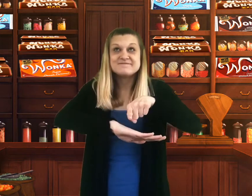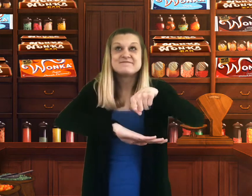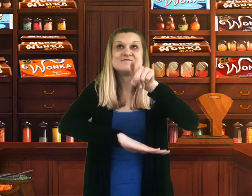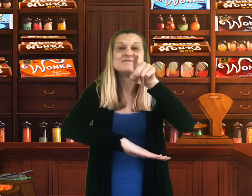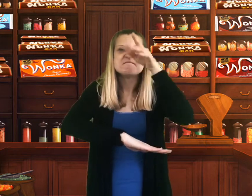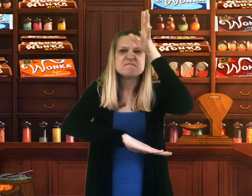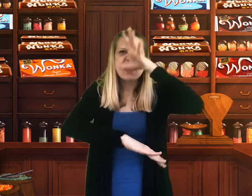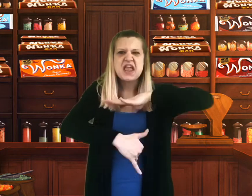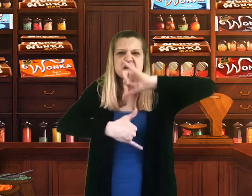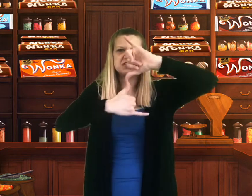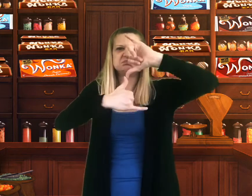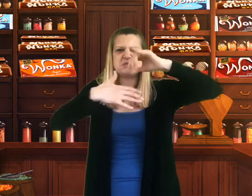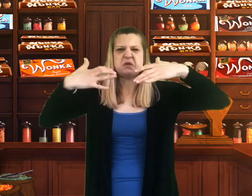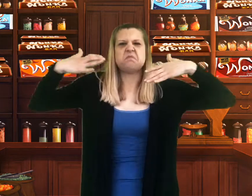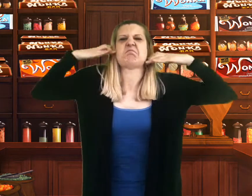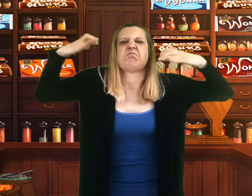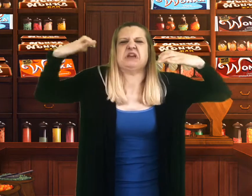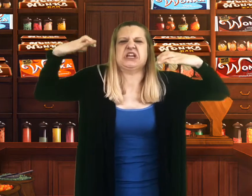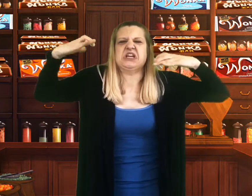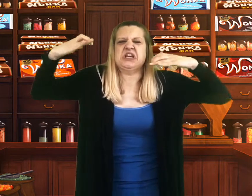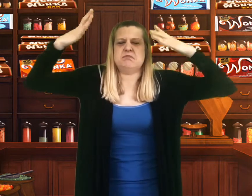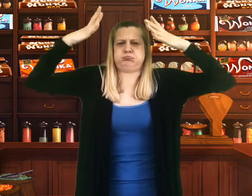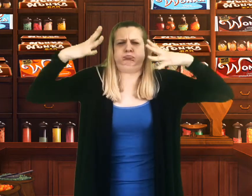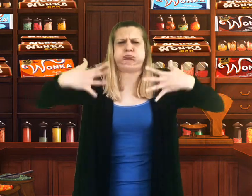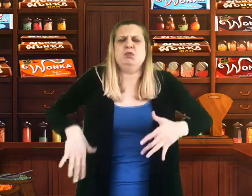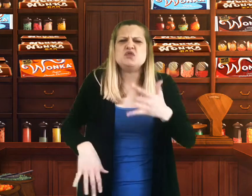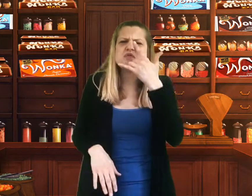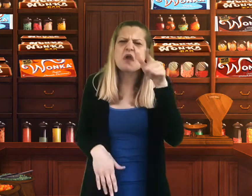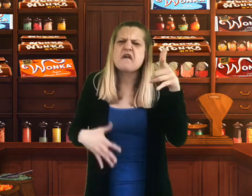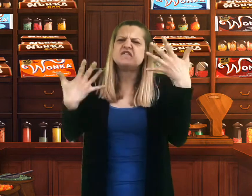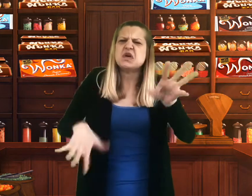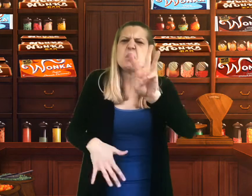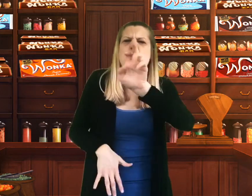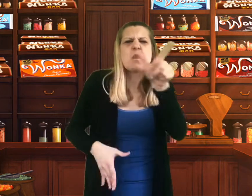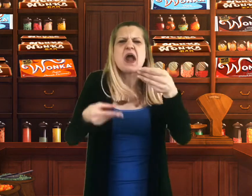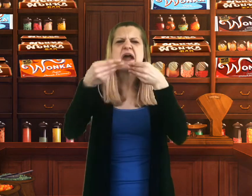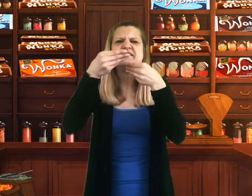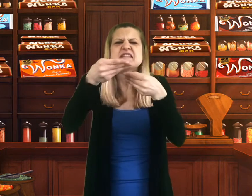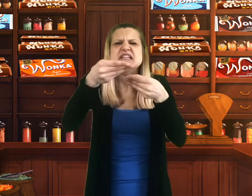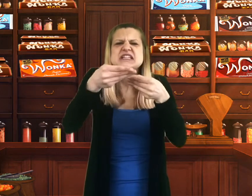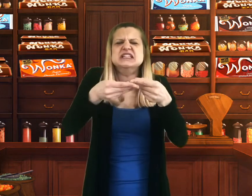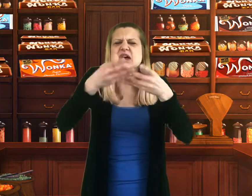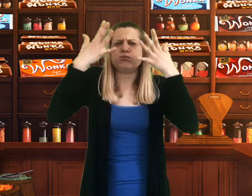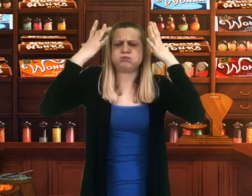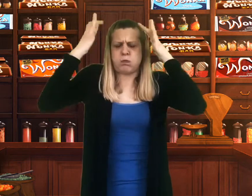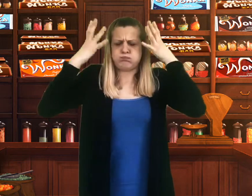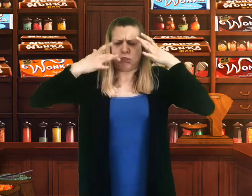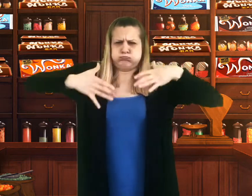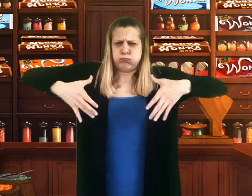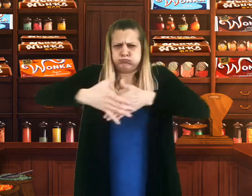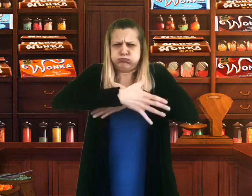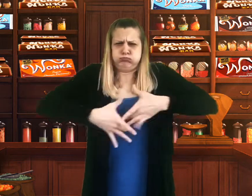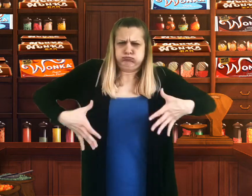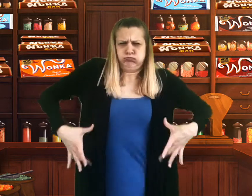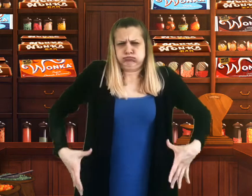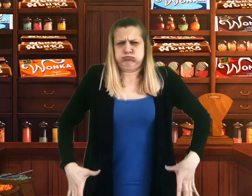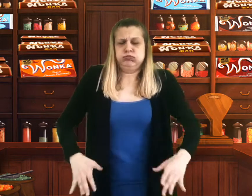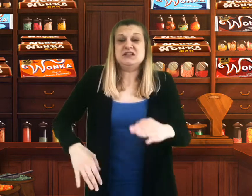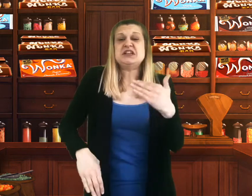The man behind the counter looked tall, fat and well-fed. He had big lips and fat cheeks and a very fat neck.